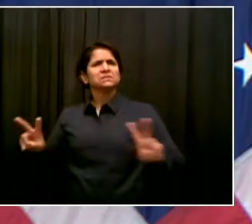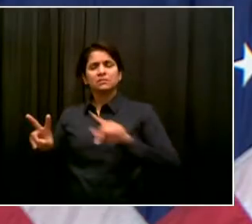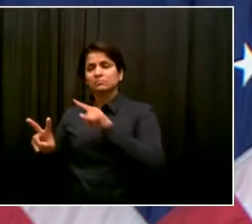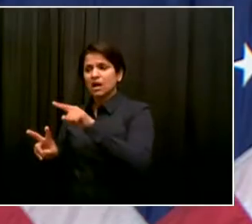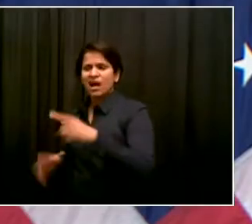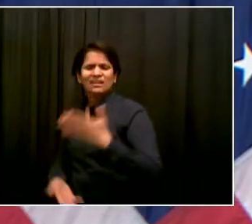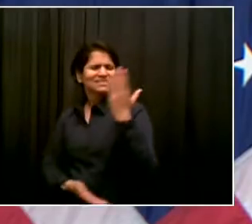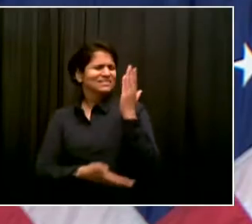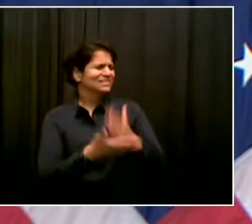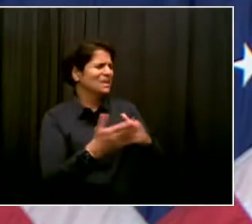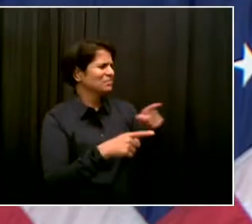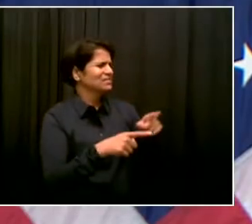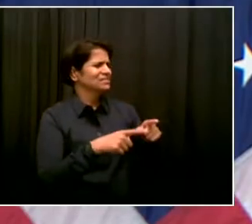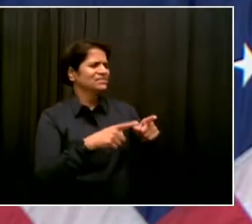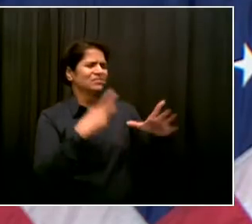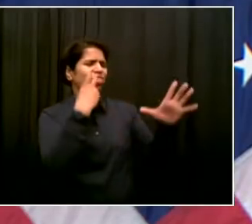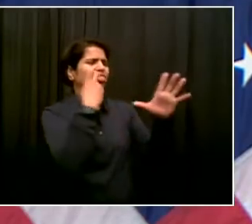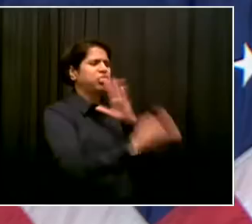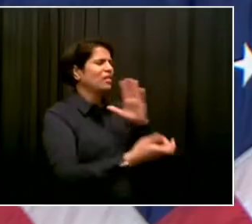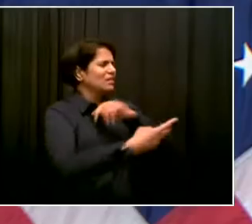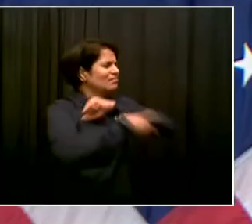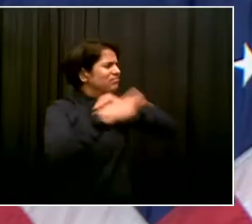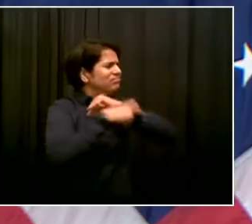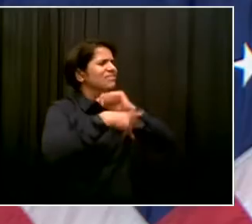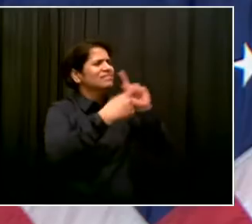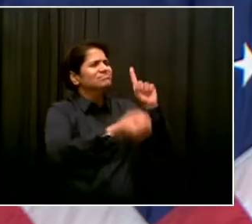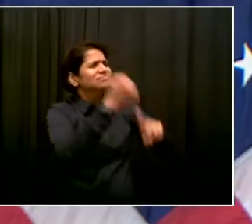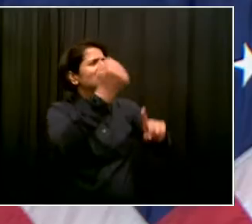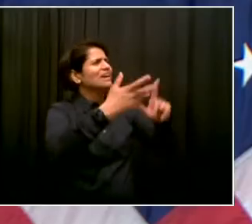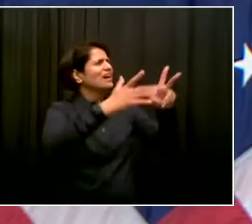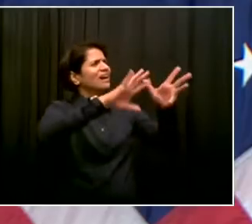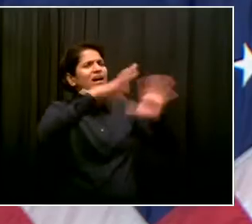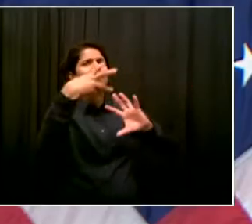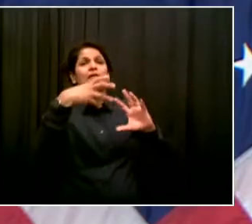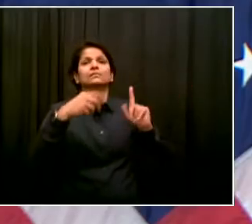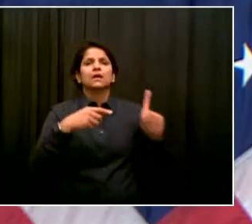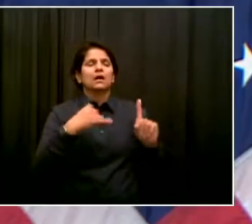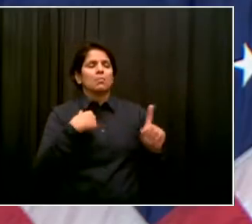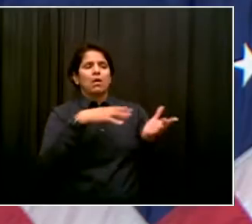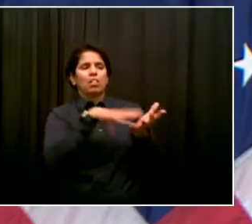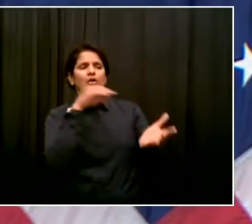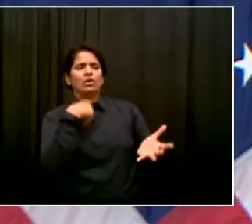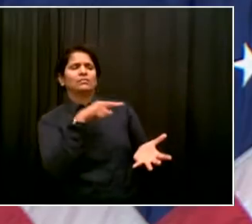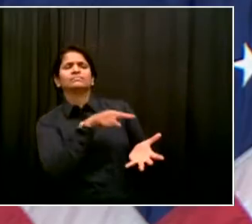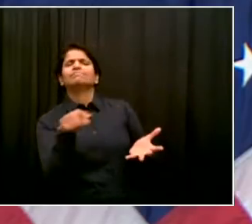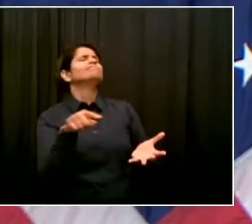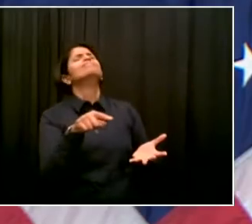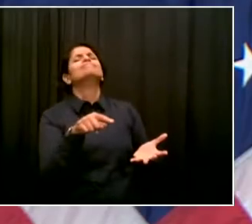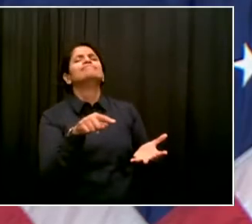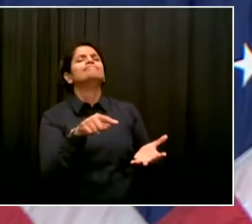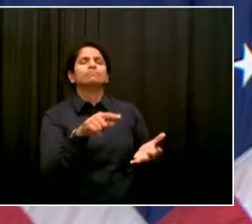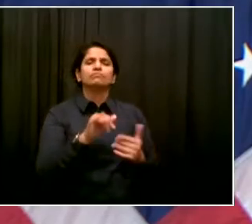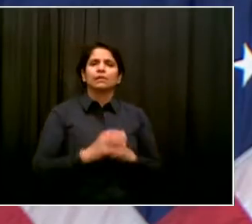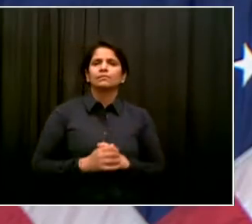LEARNED FROM IT.